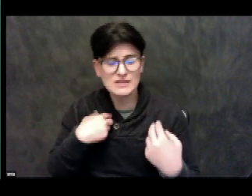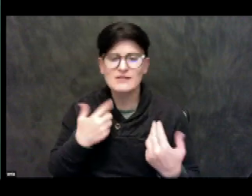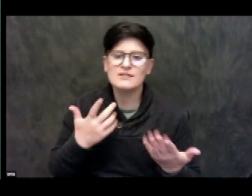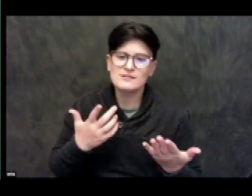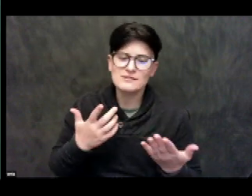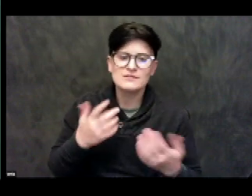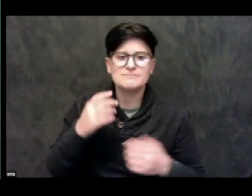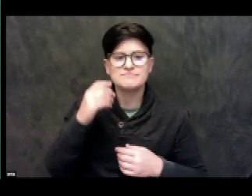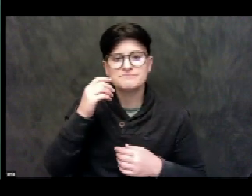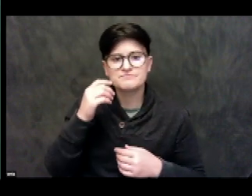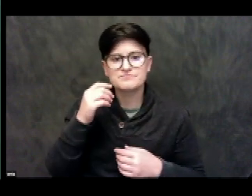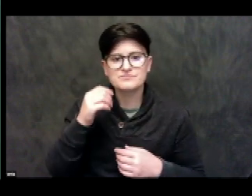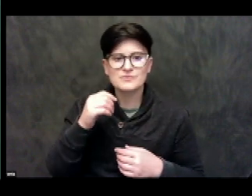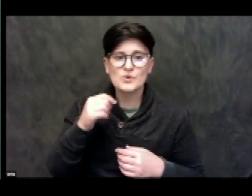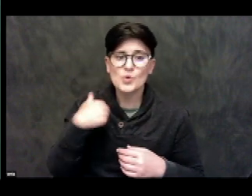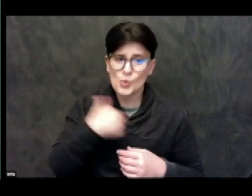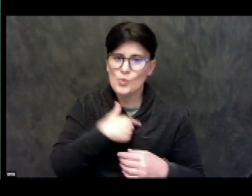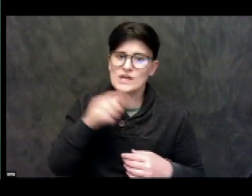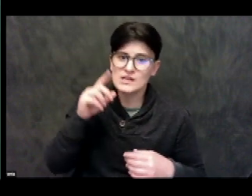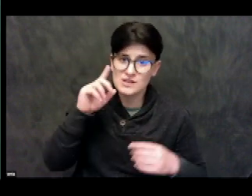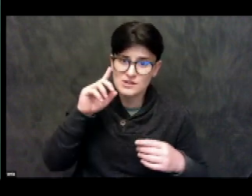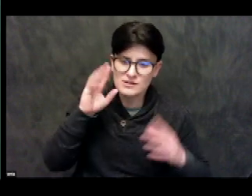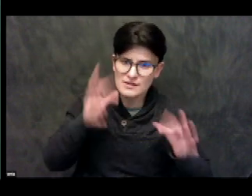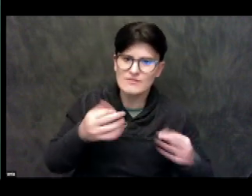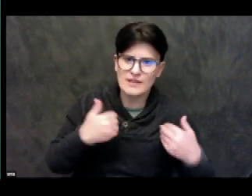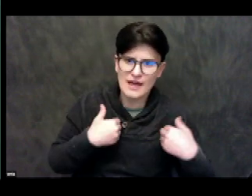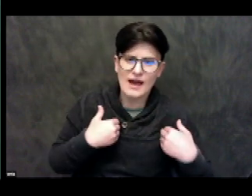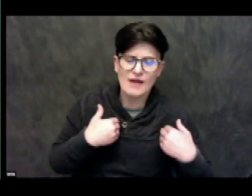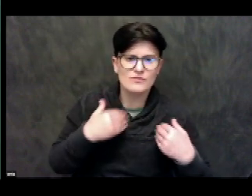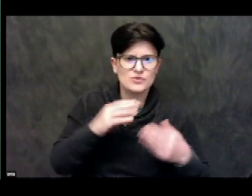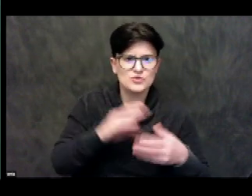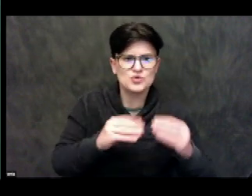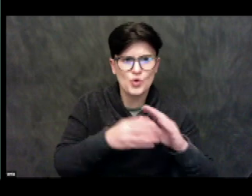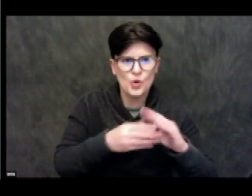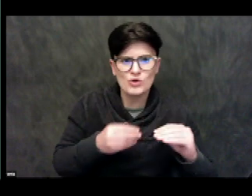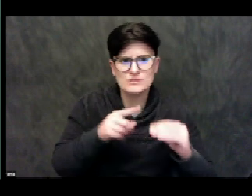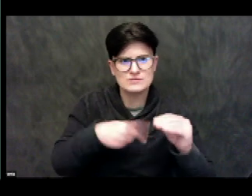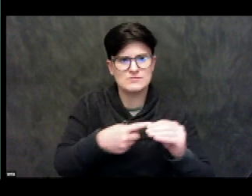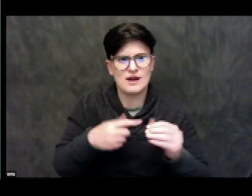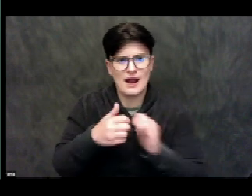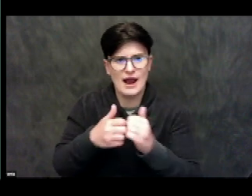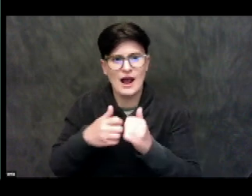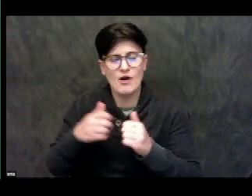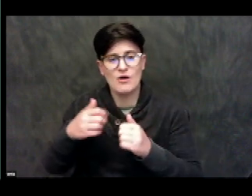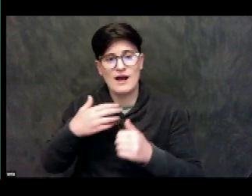nurses, social workers may hear about a person with disabilities who has become a new parent.